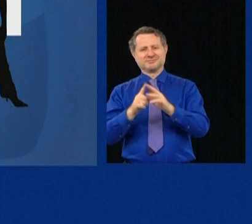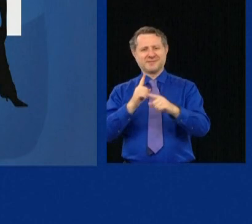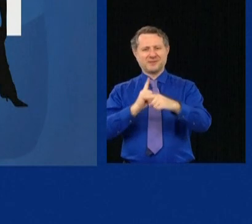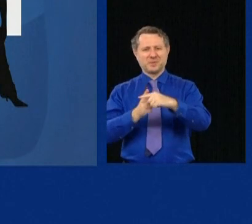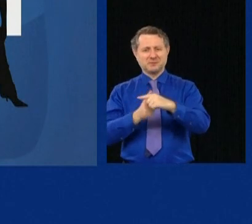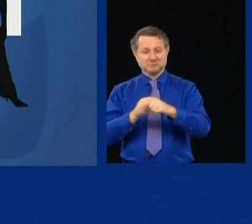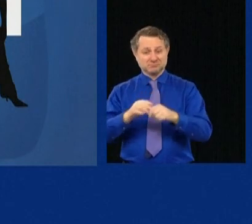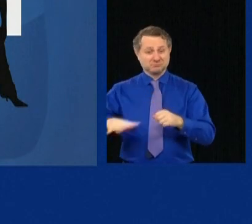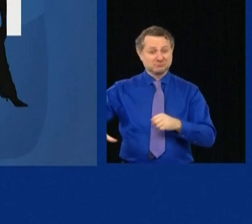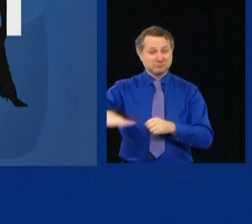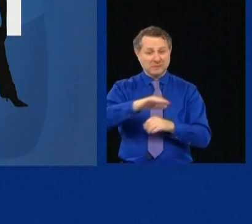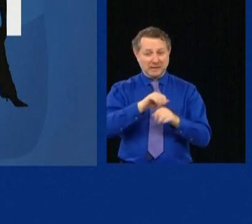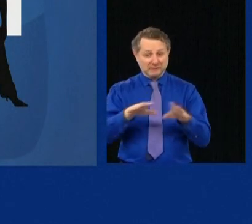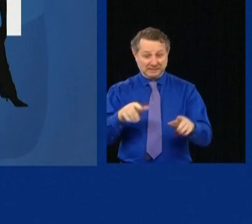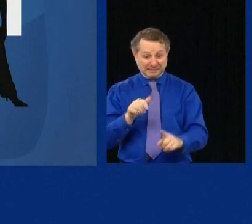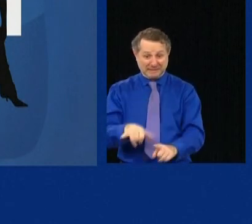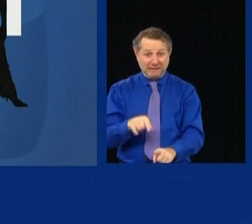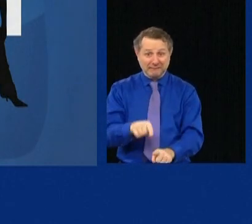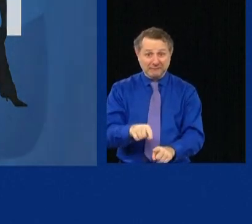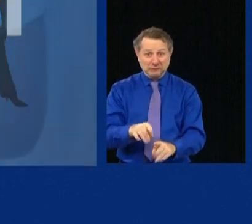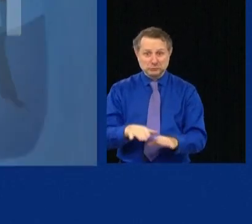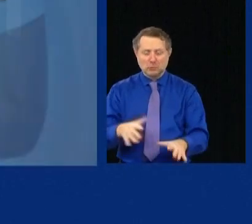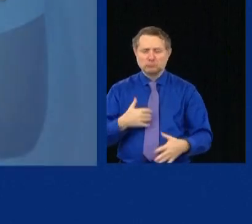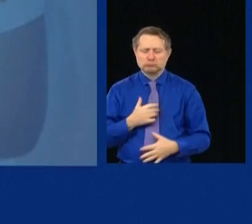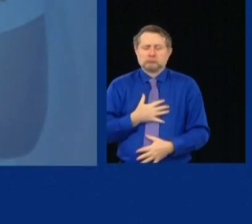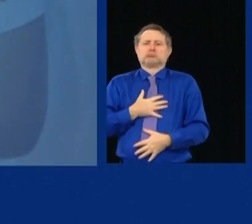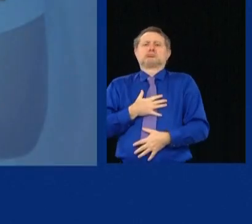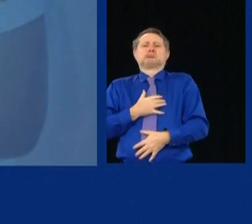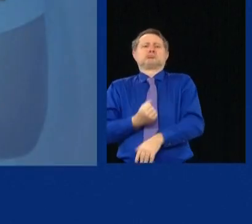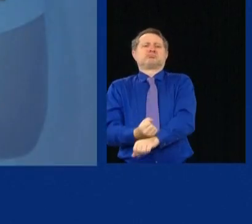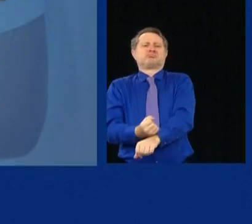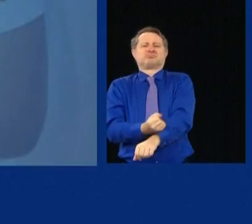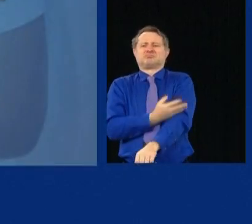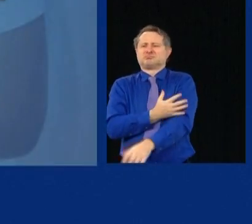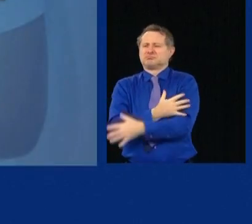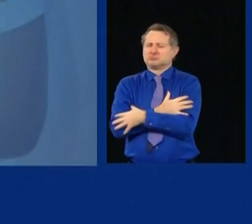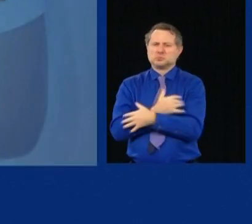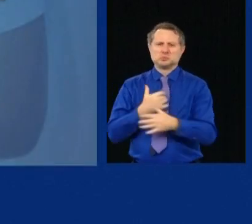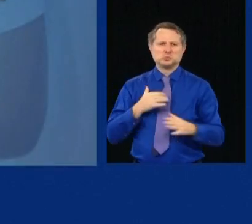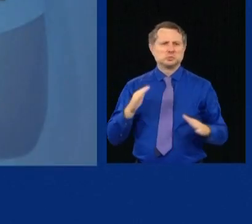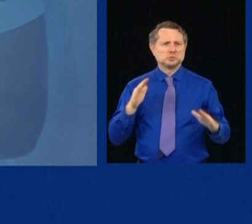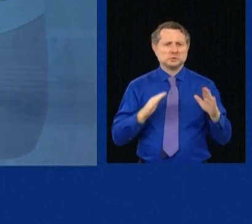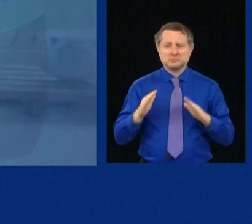WHEN YOU LOOK AT OVER THE 100